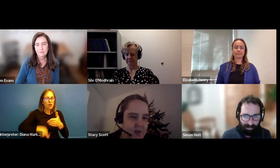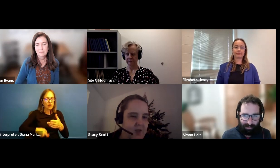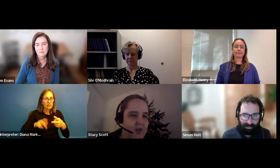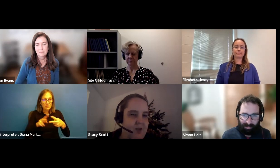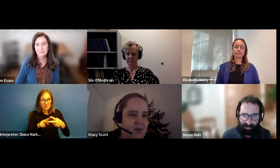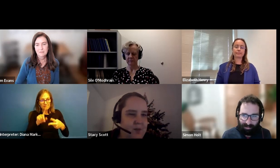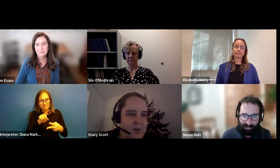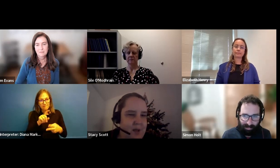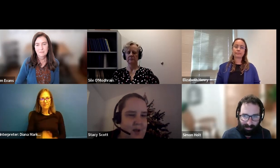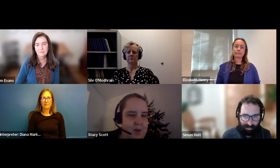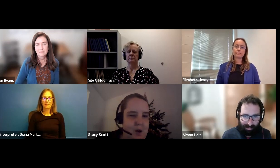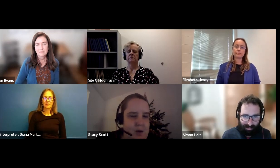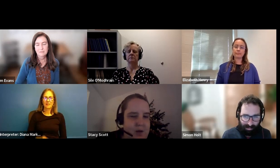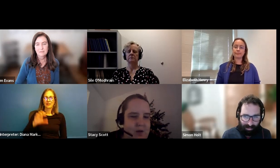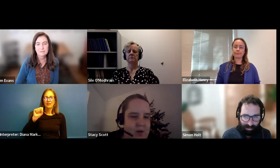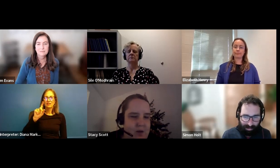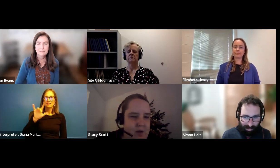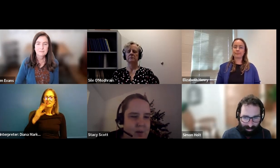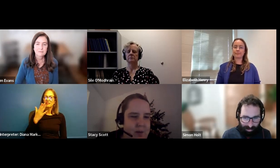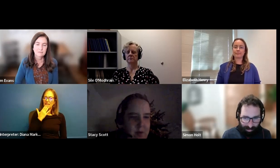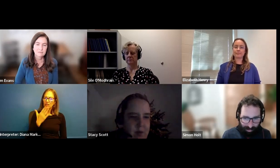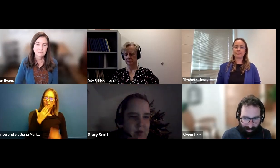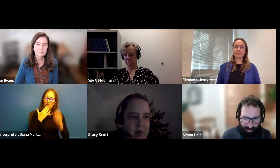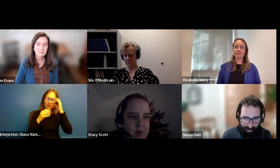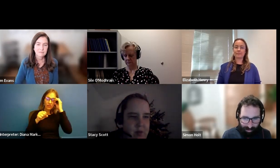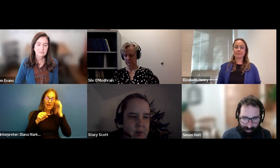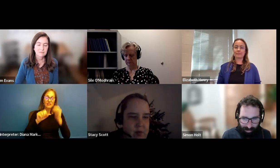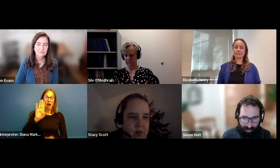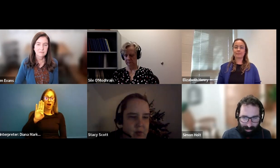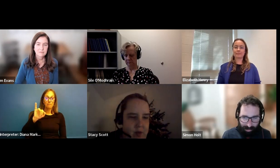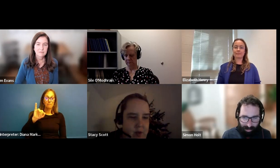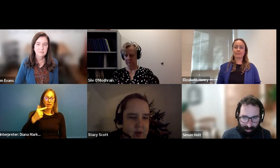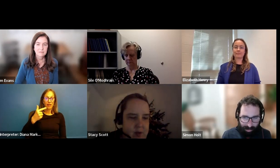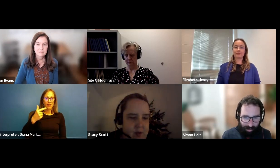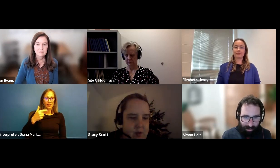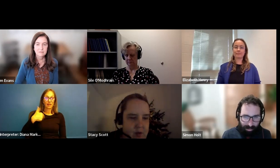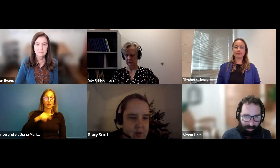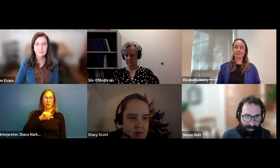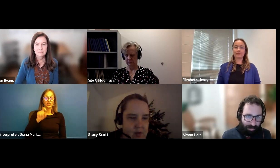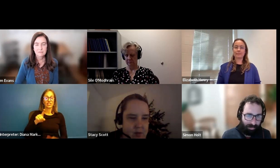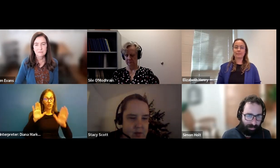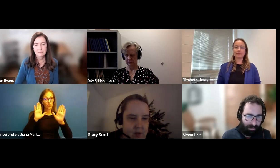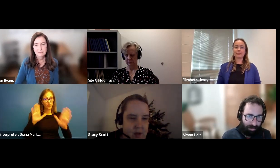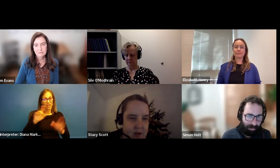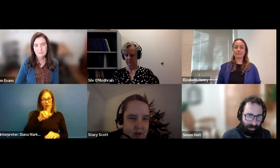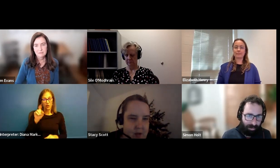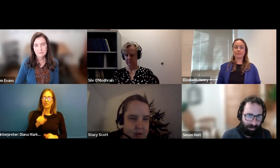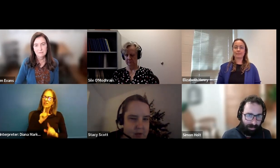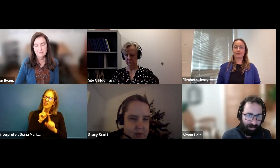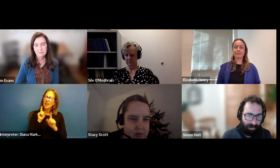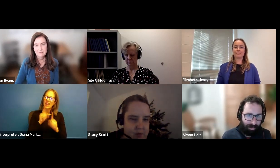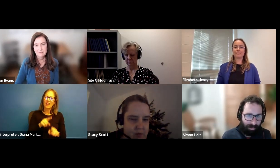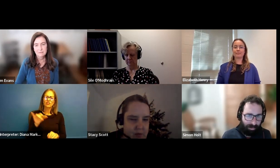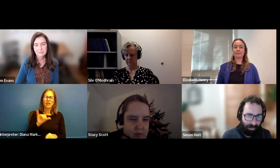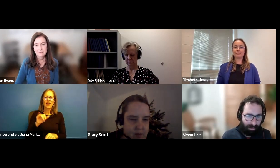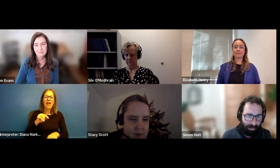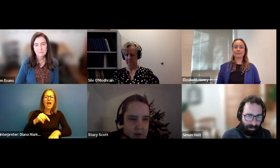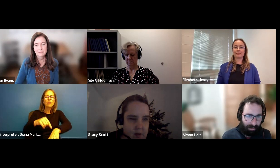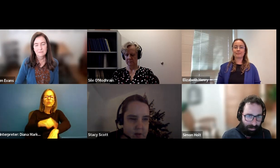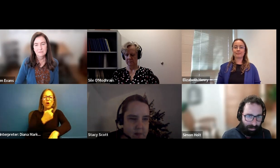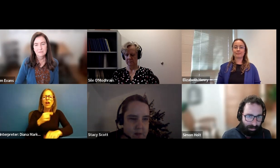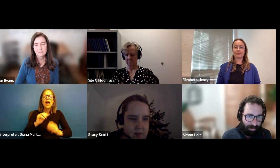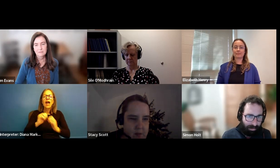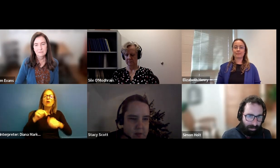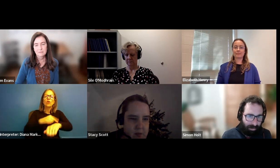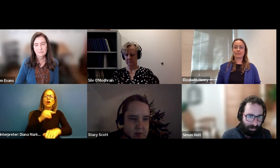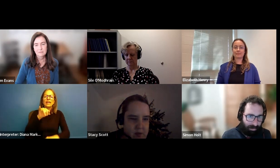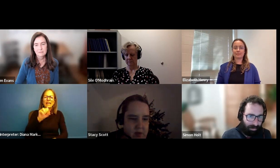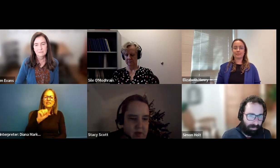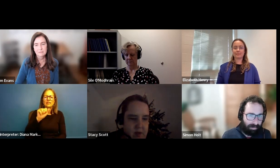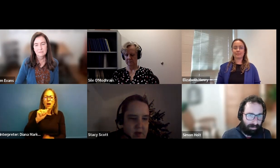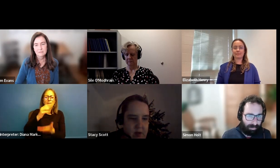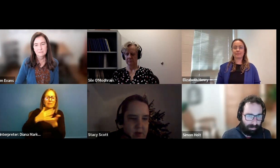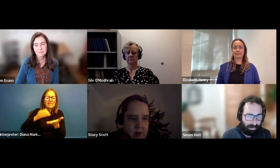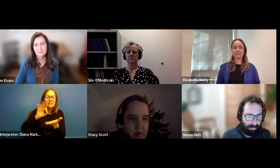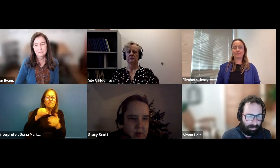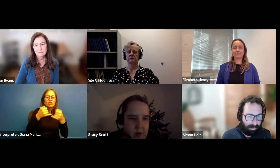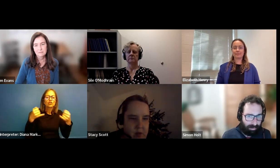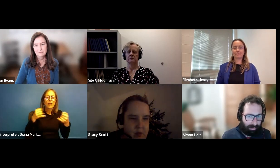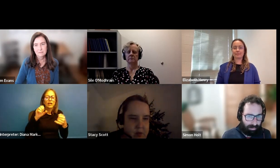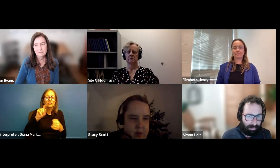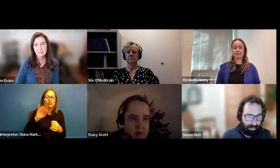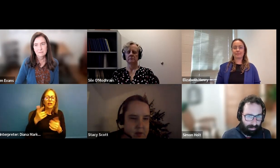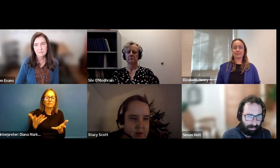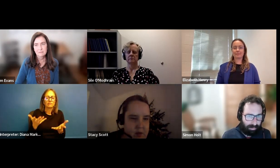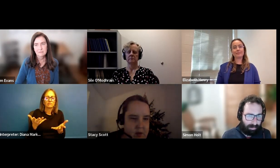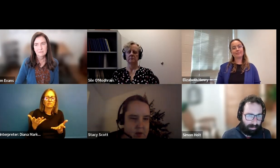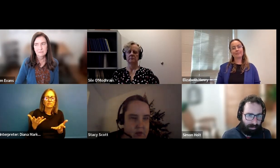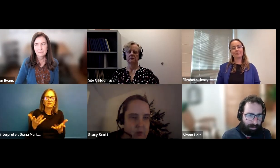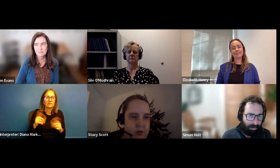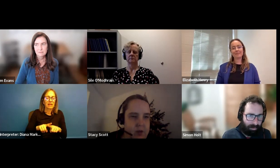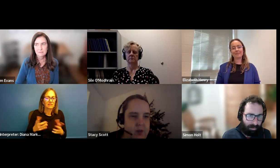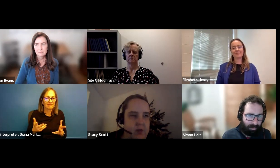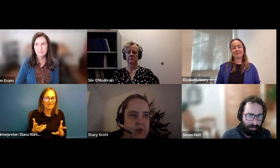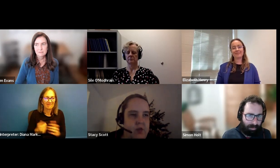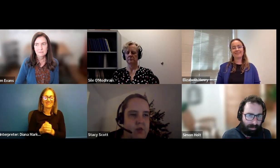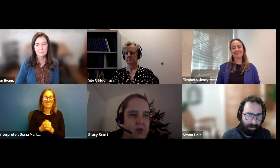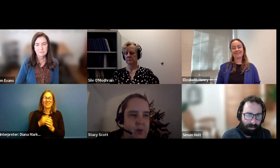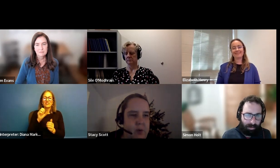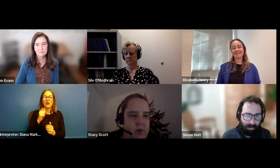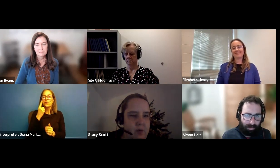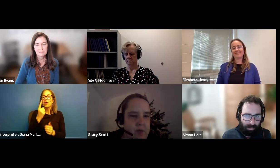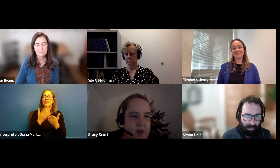Stacy Scott: Thank you, Simon. Um, It's certainly a a big question. It's a great question, and I think the answer is is a bit like, How long is a piece of string? Um. The The reason I say that is because depending. So one of the key things actually I should start with is,